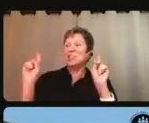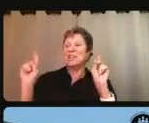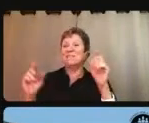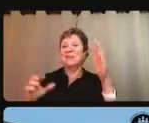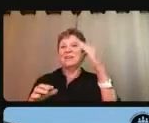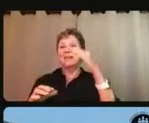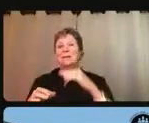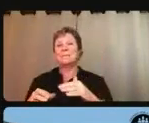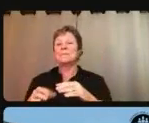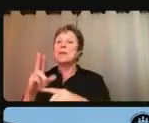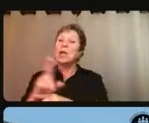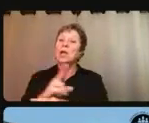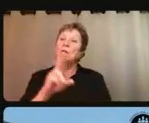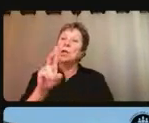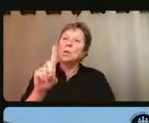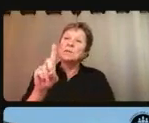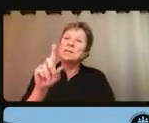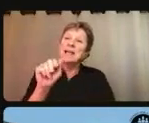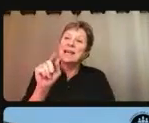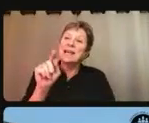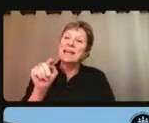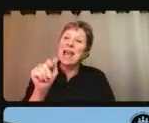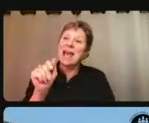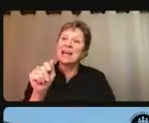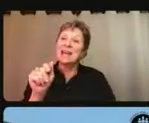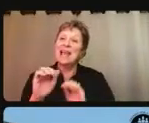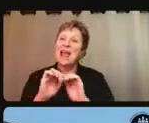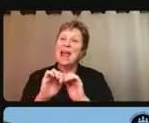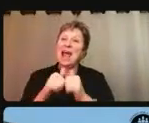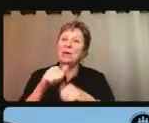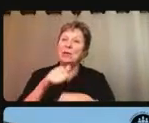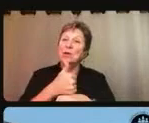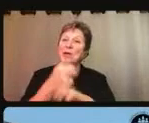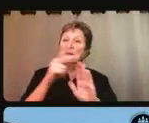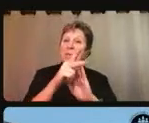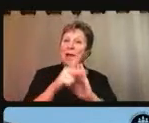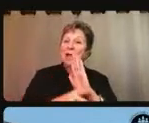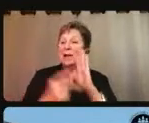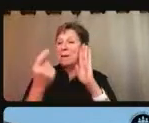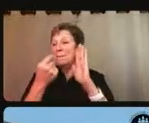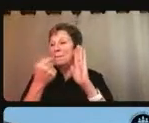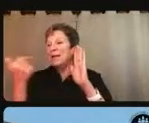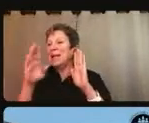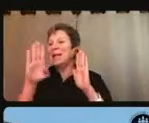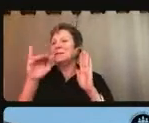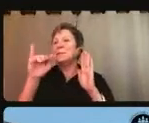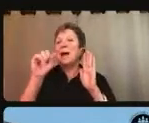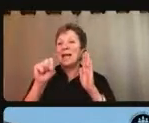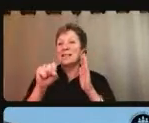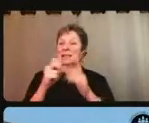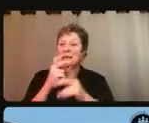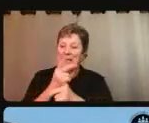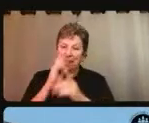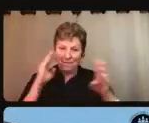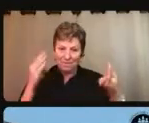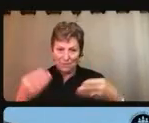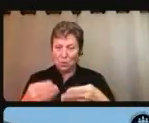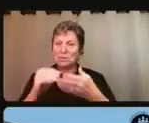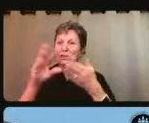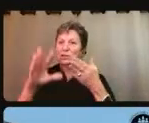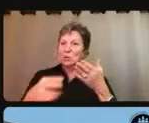LEVEL MYSTERY USING AVAILABLE